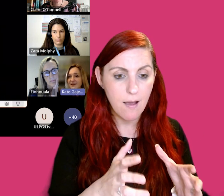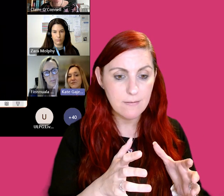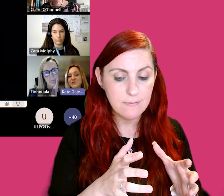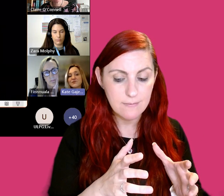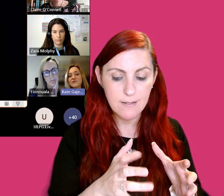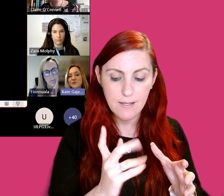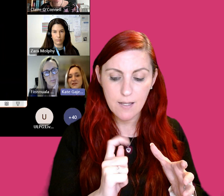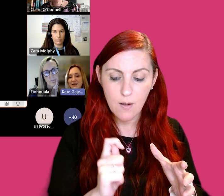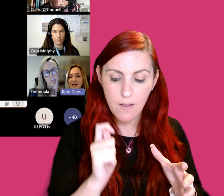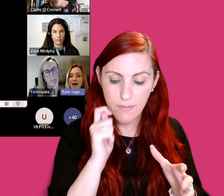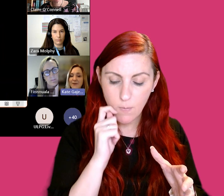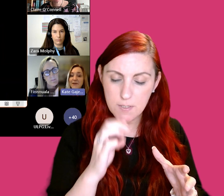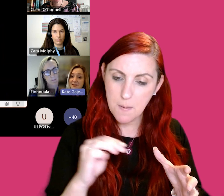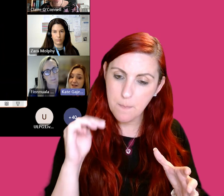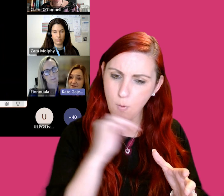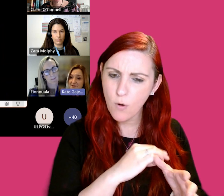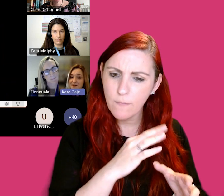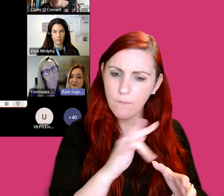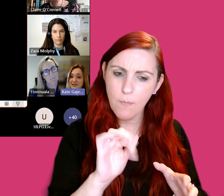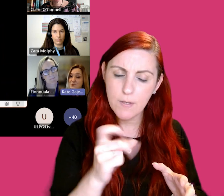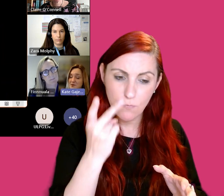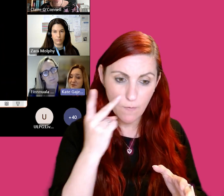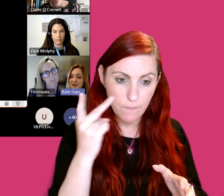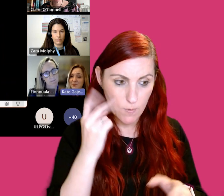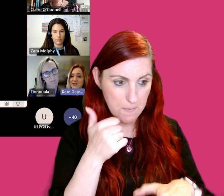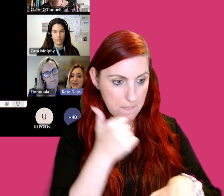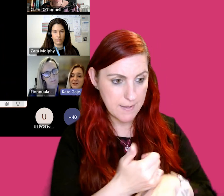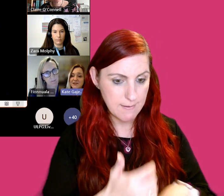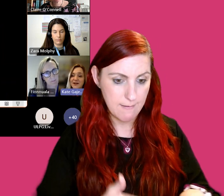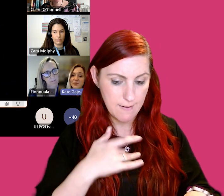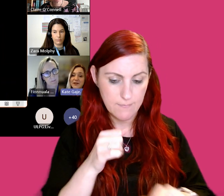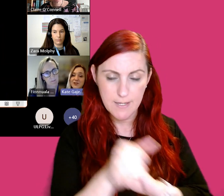finding from this review was that based on LIF experiences women with type 1 diabetes value being